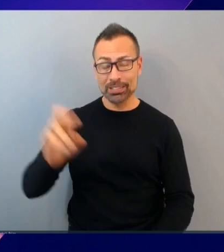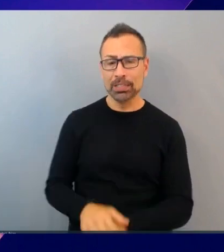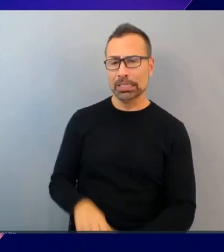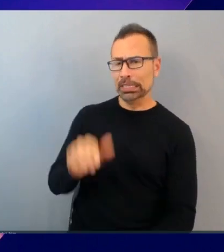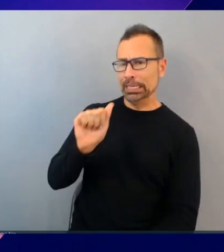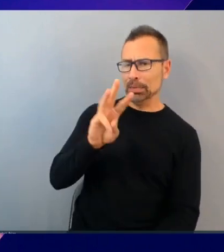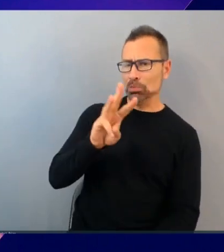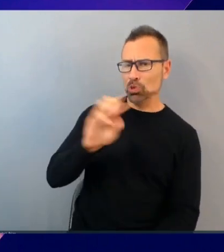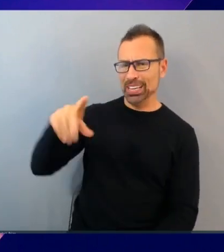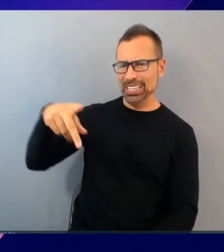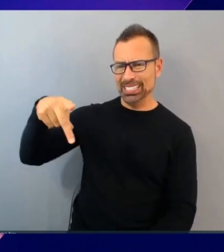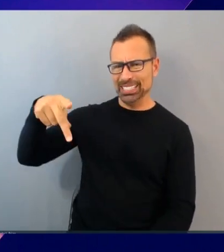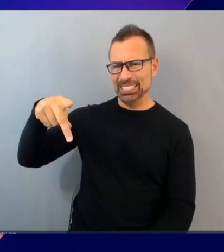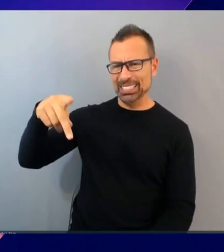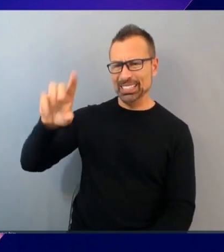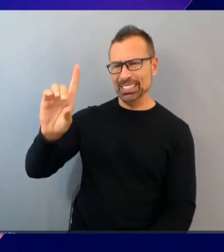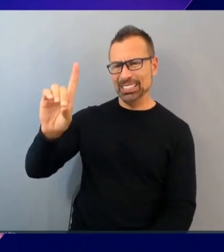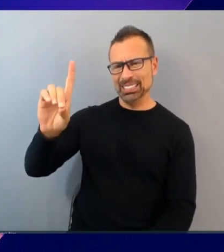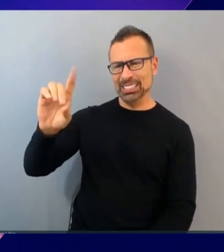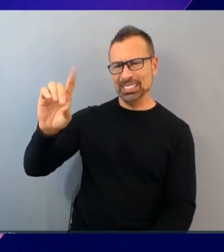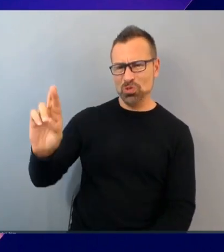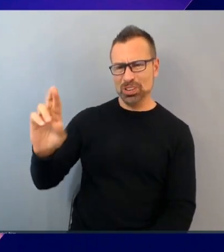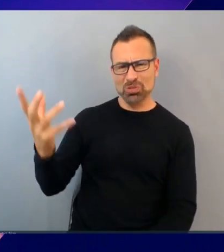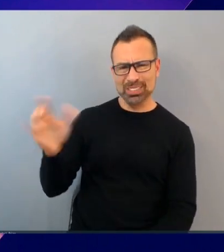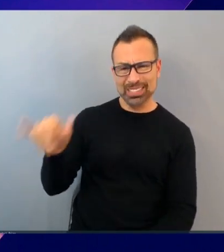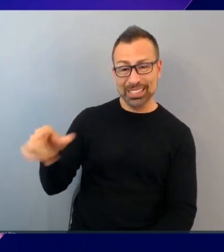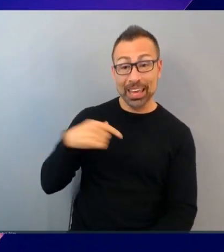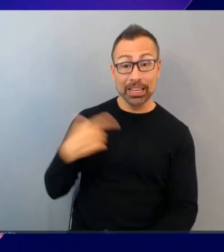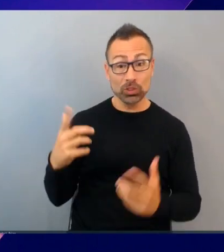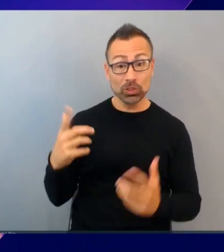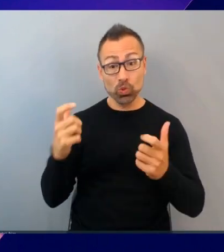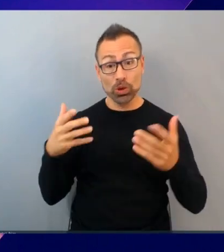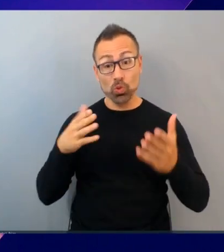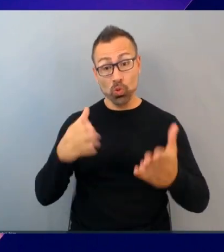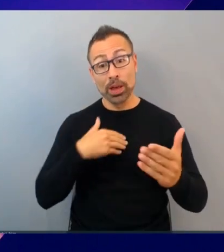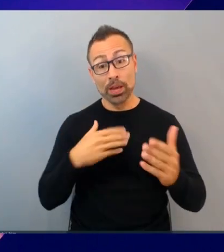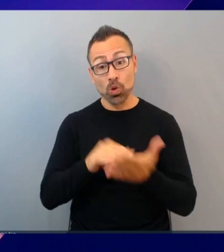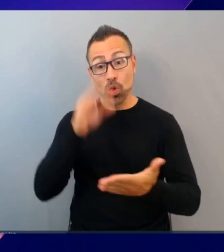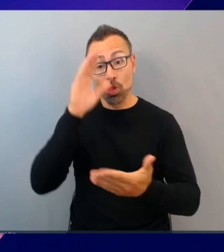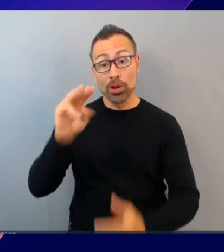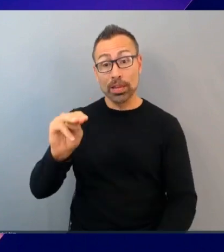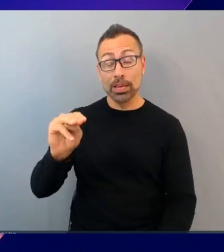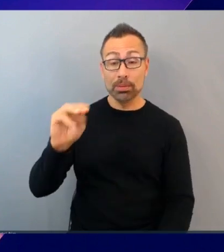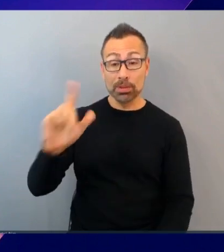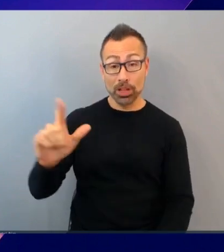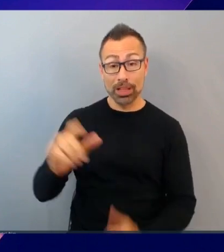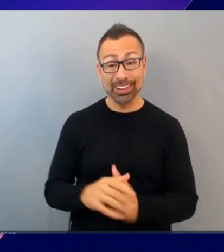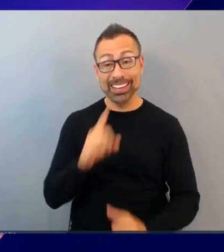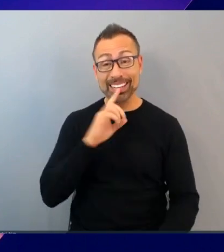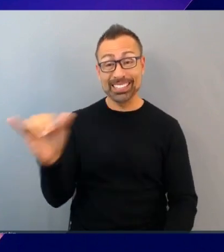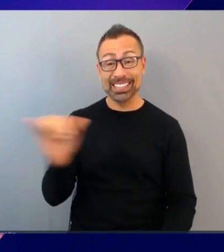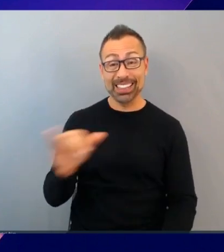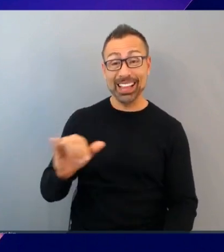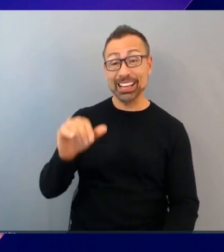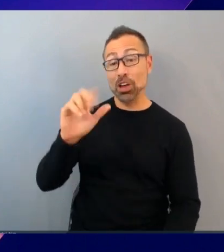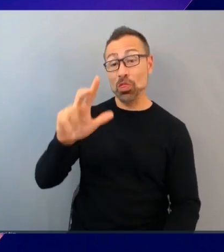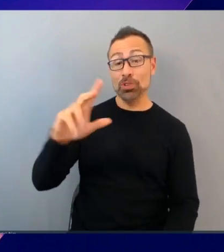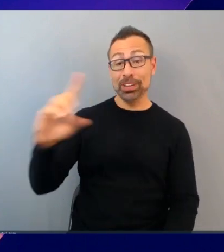to get rolling with machine learning. It consists of a 1/18 scale RC car, a 3D simulator in the AWS console environment,